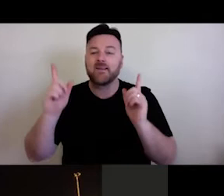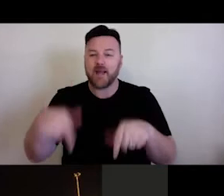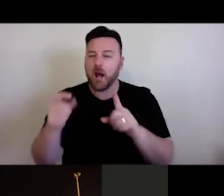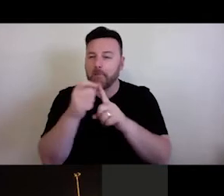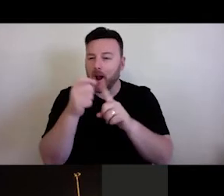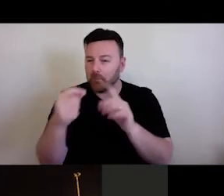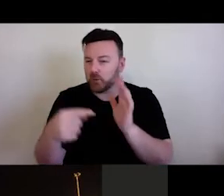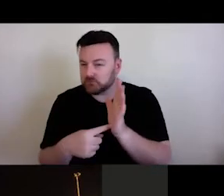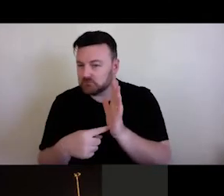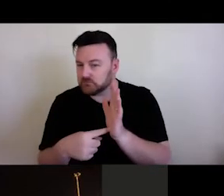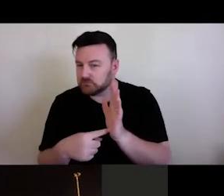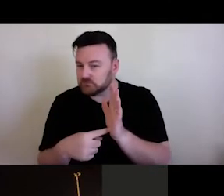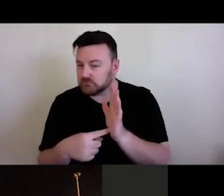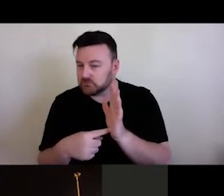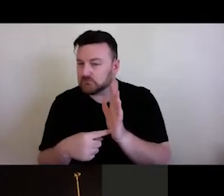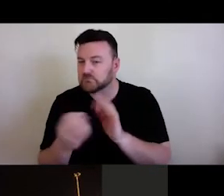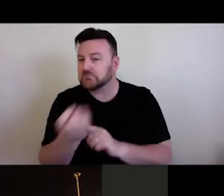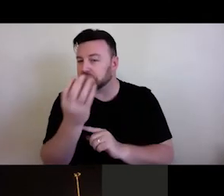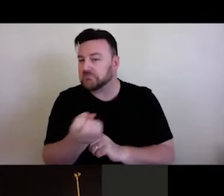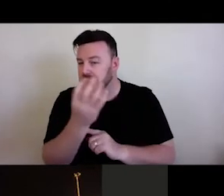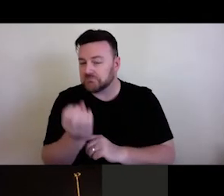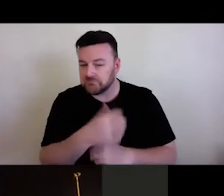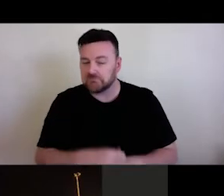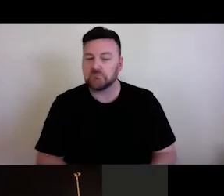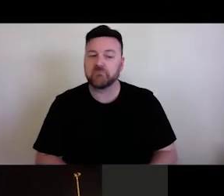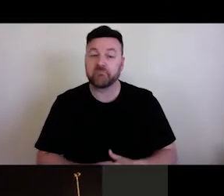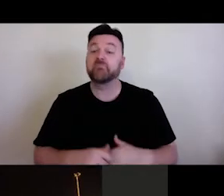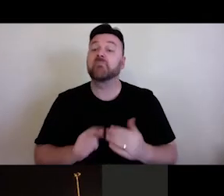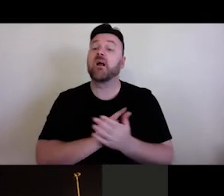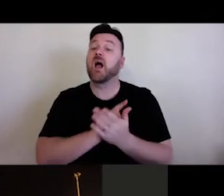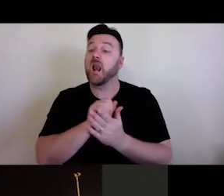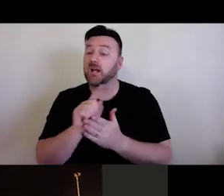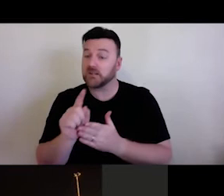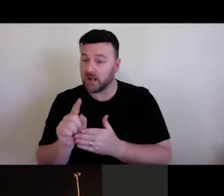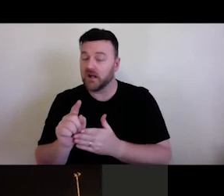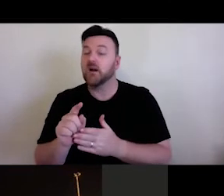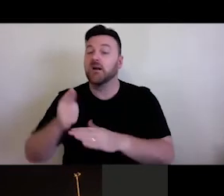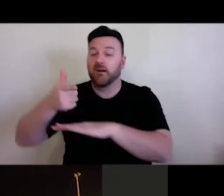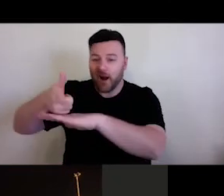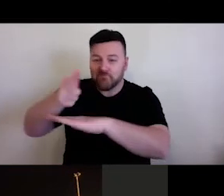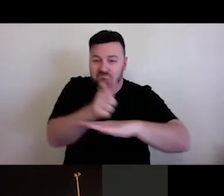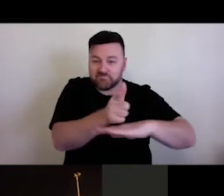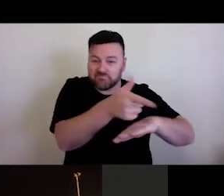on our screens. We added that on to the stream as well. Eventually we moved to getting some cameras on board. It's grown now to be a little